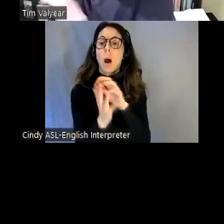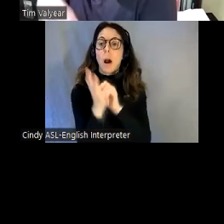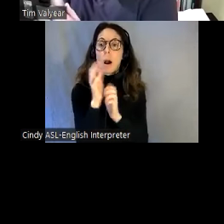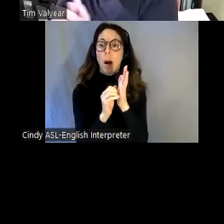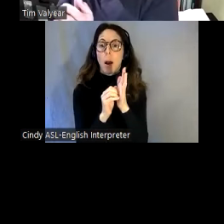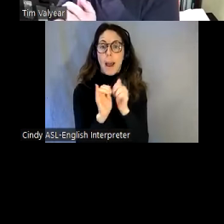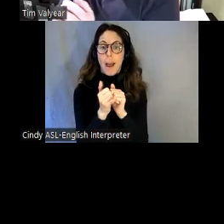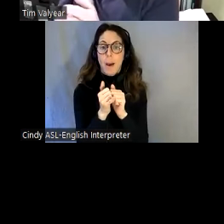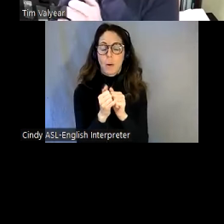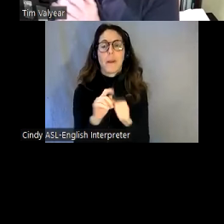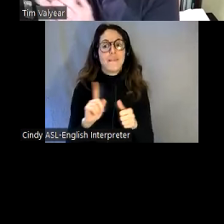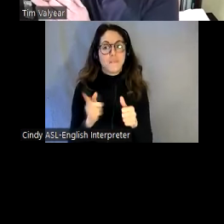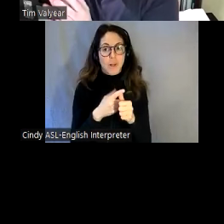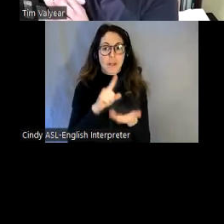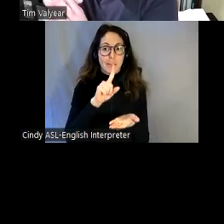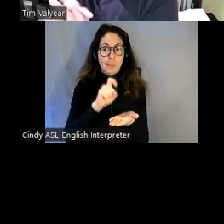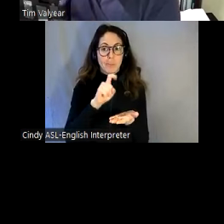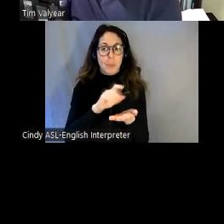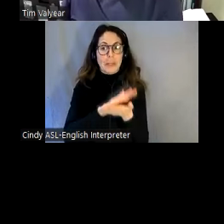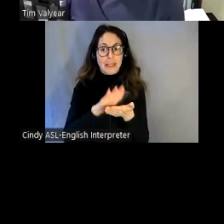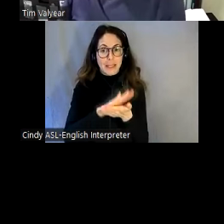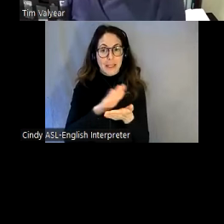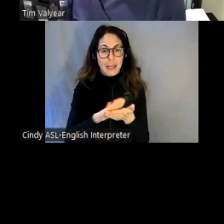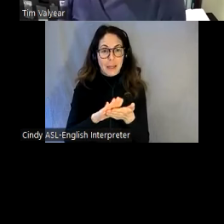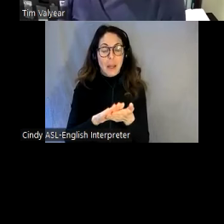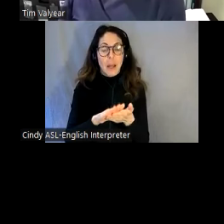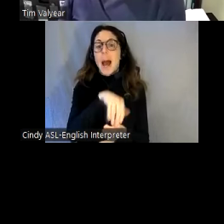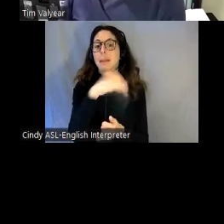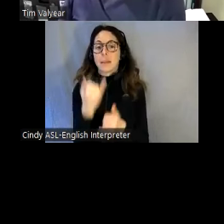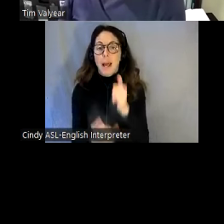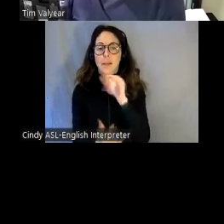the '80s.